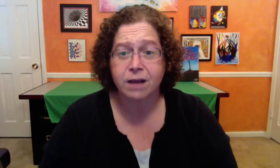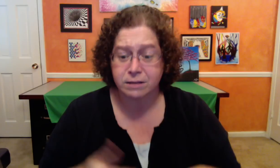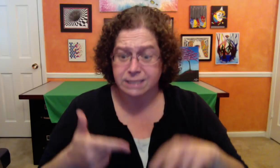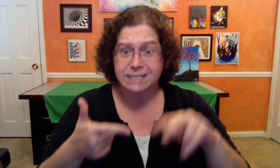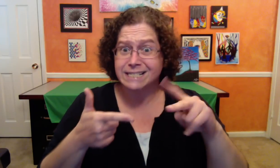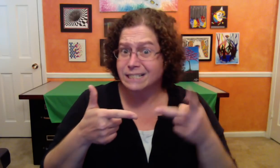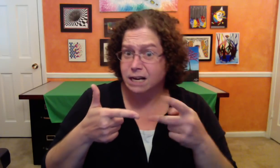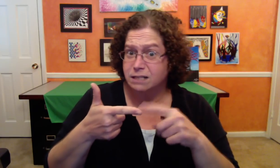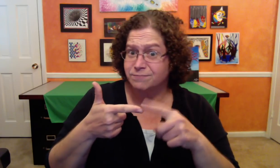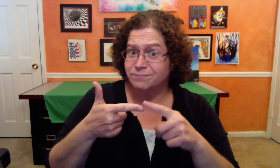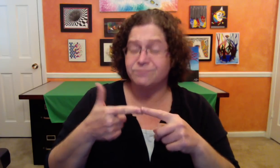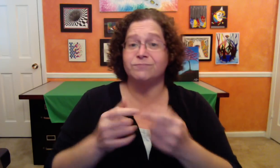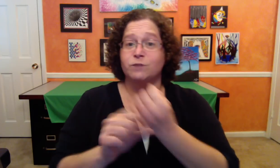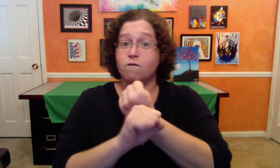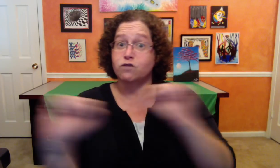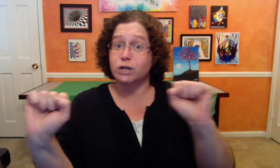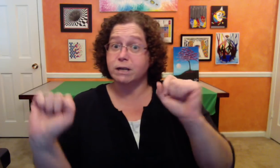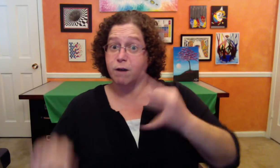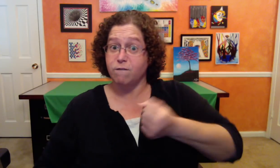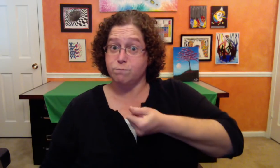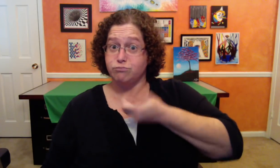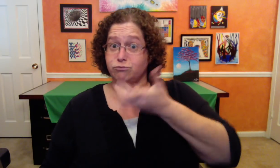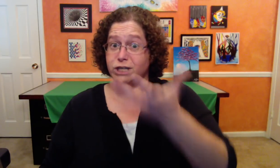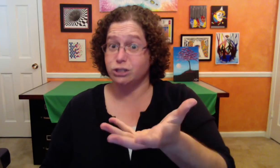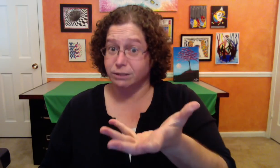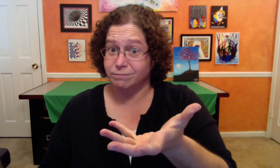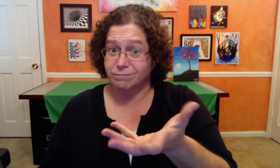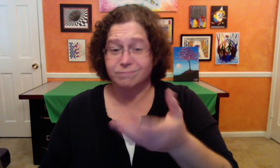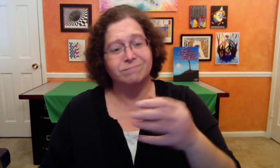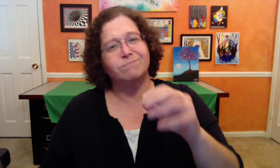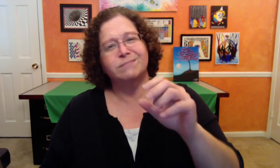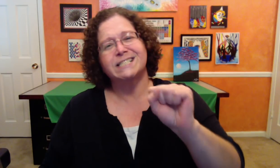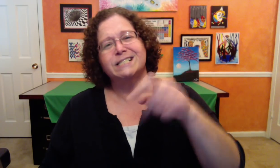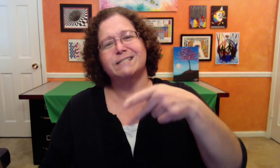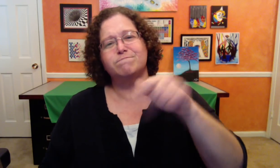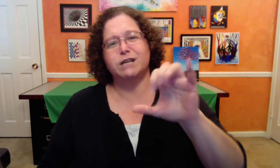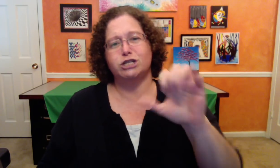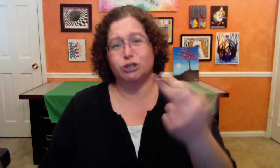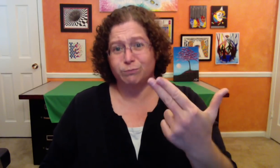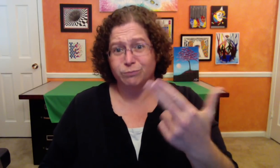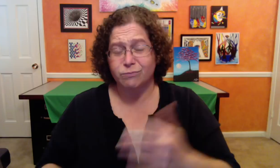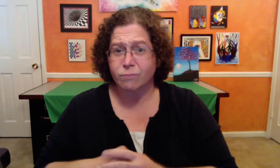The second part of the First Amendment, the freedom of speech.